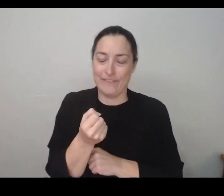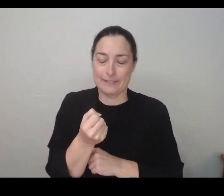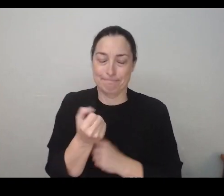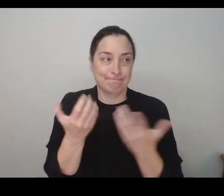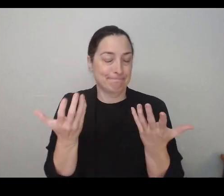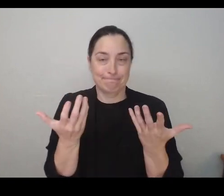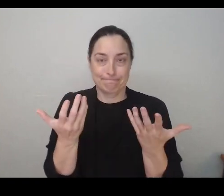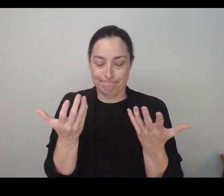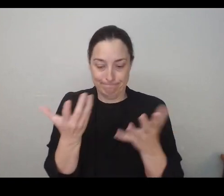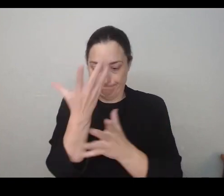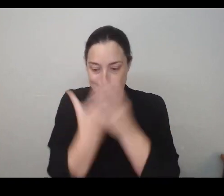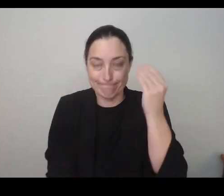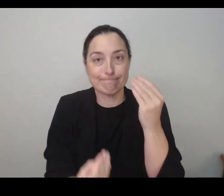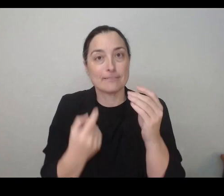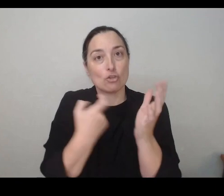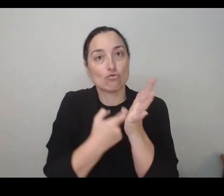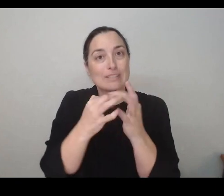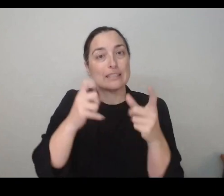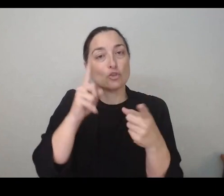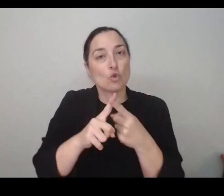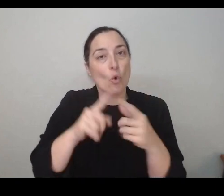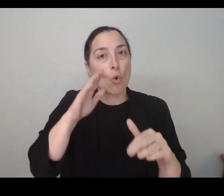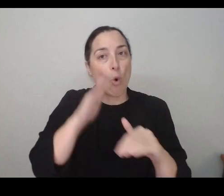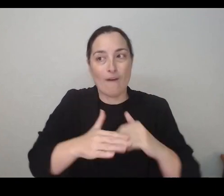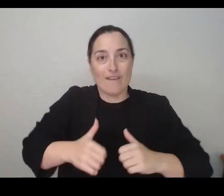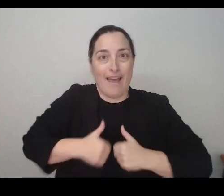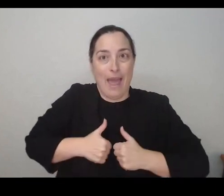when it comes to Polynesian history and Polynesian culture.